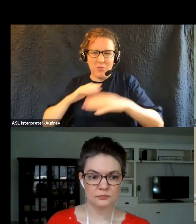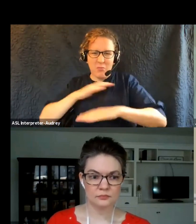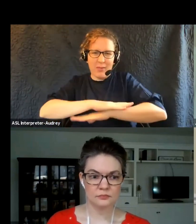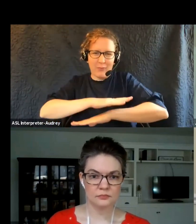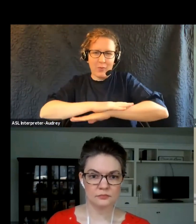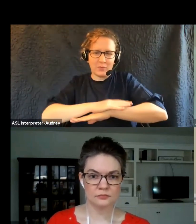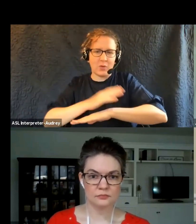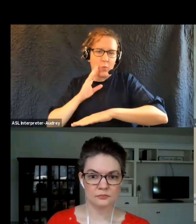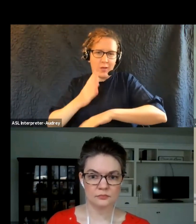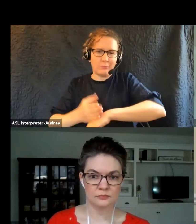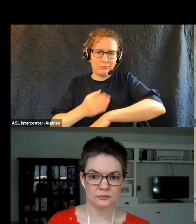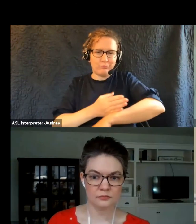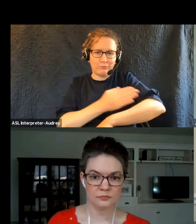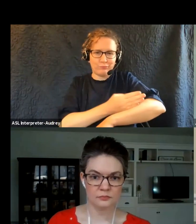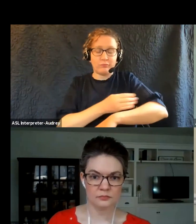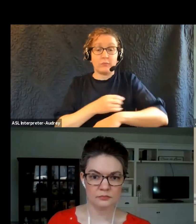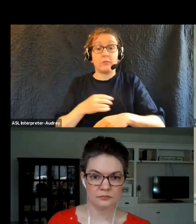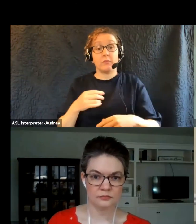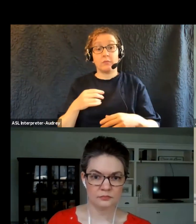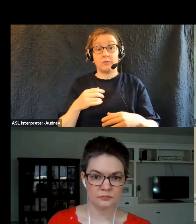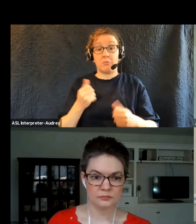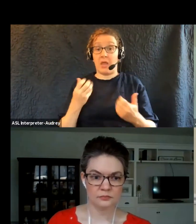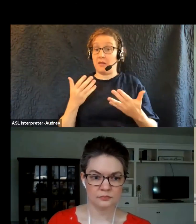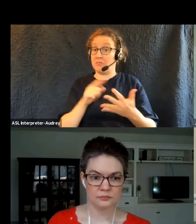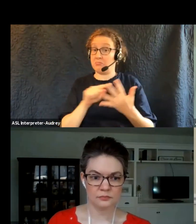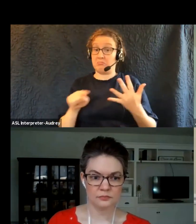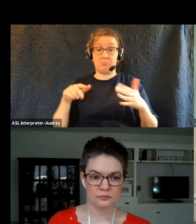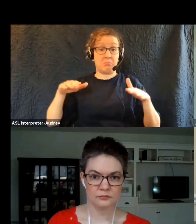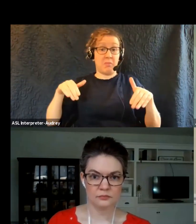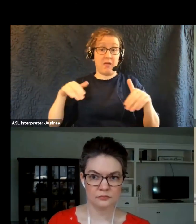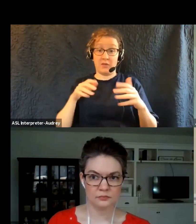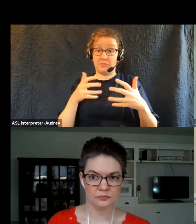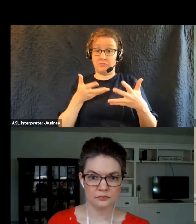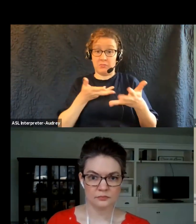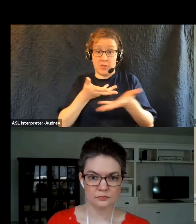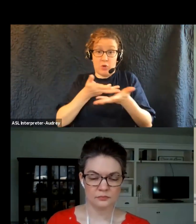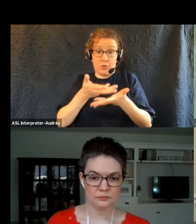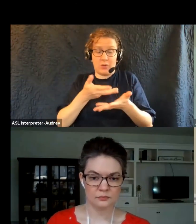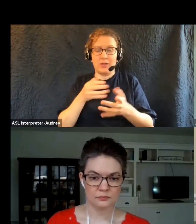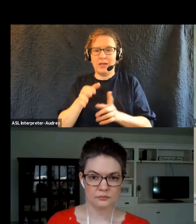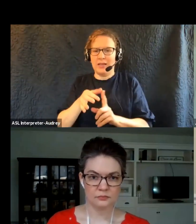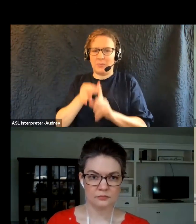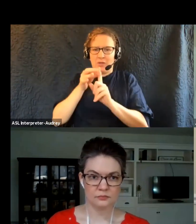many of which I may not have interacted with yet, but especially in the international context